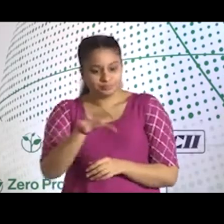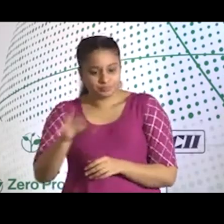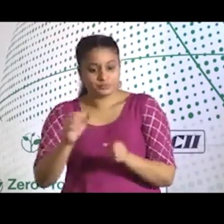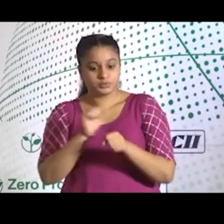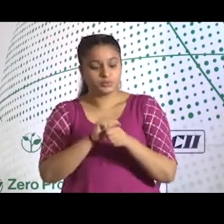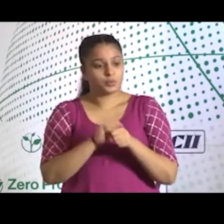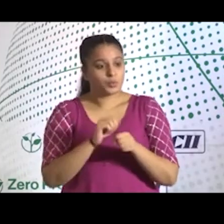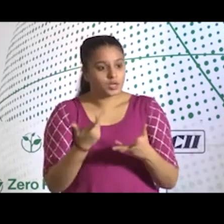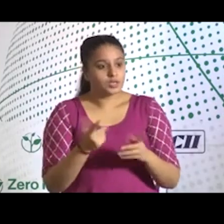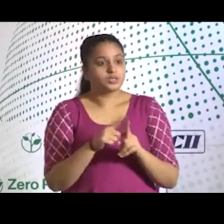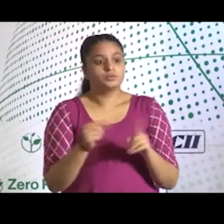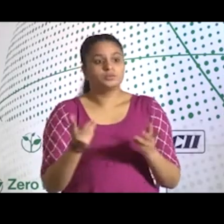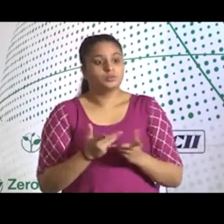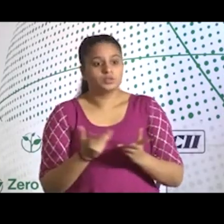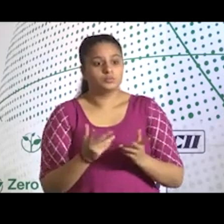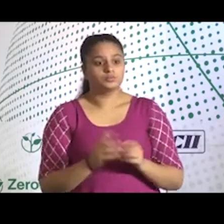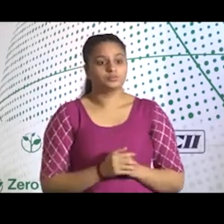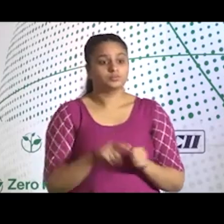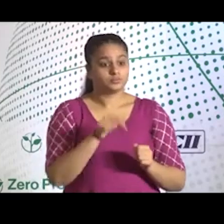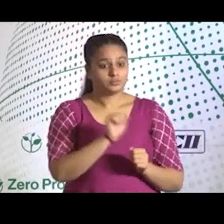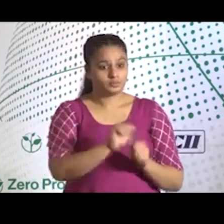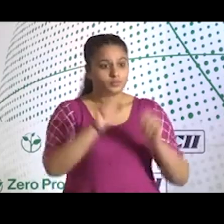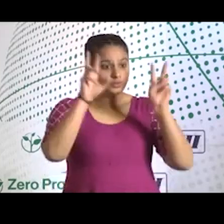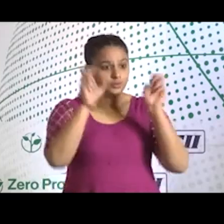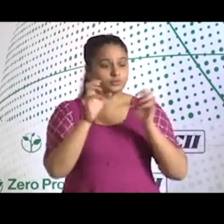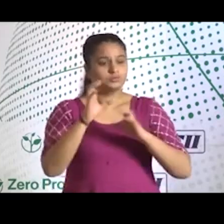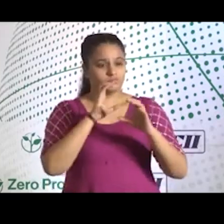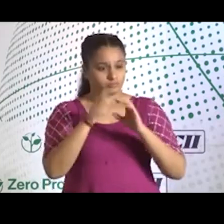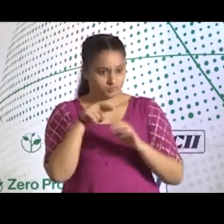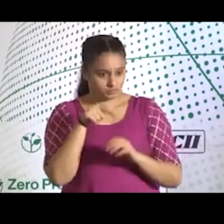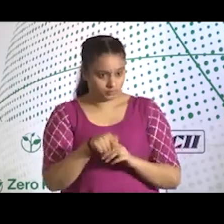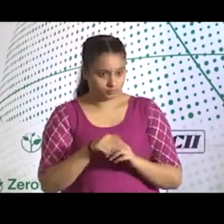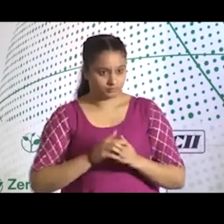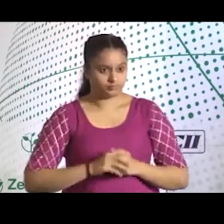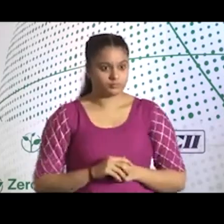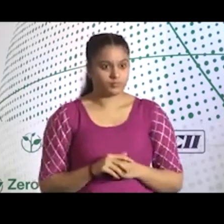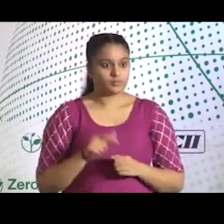this as a topic of conversation in incorporate?